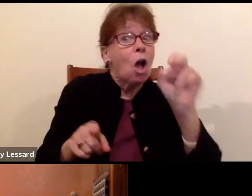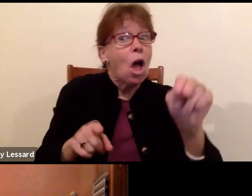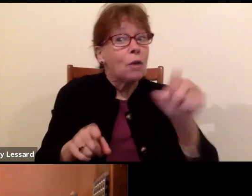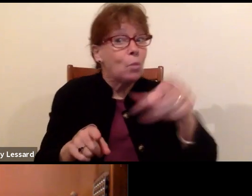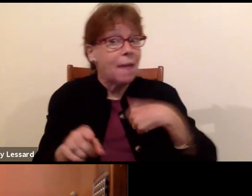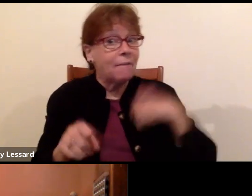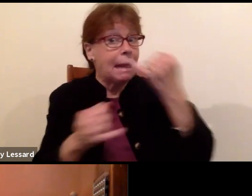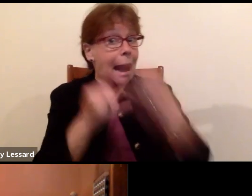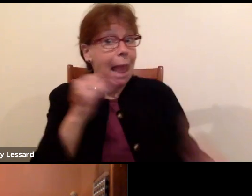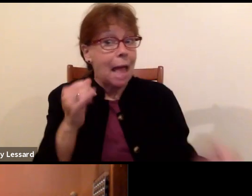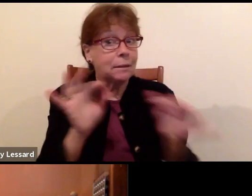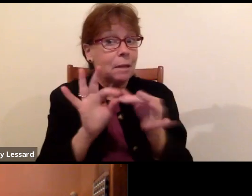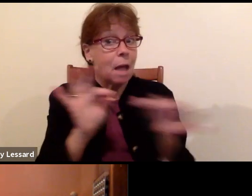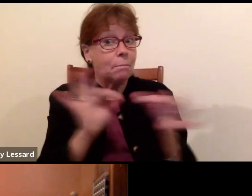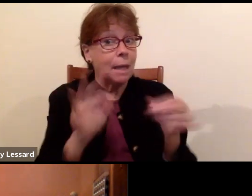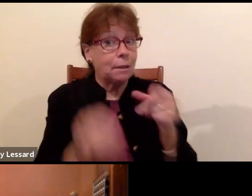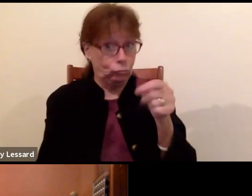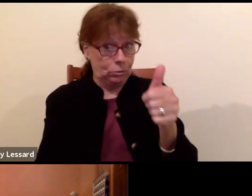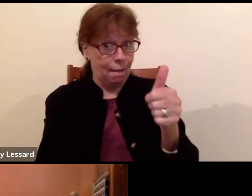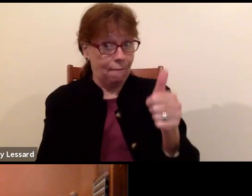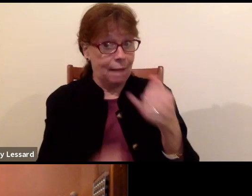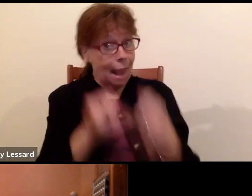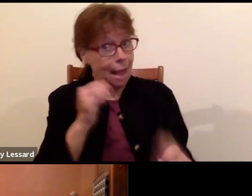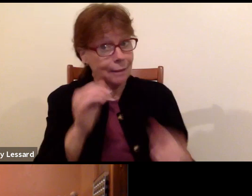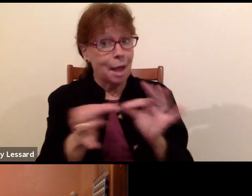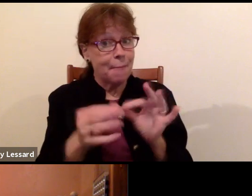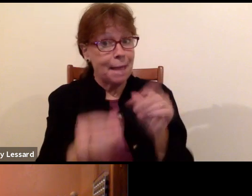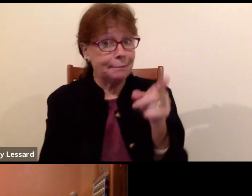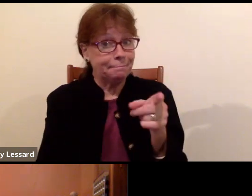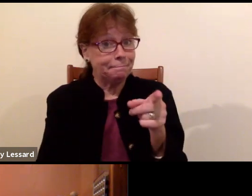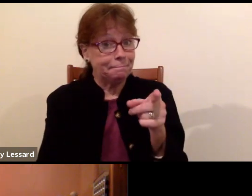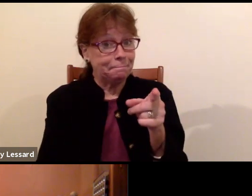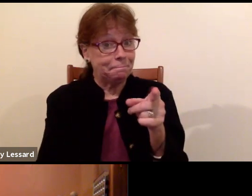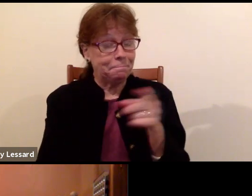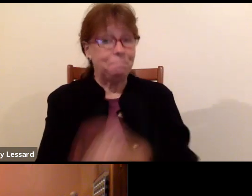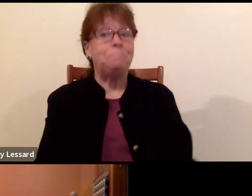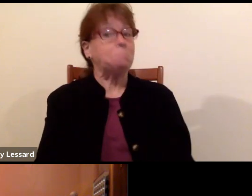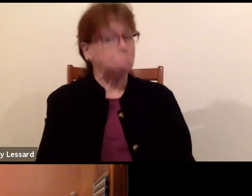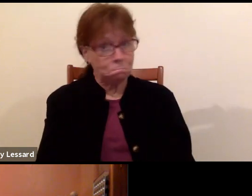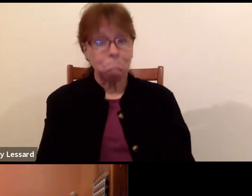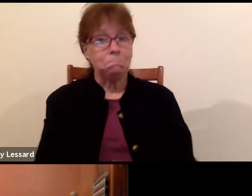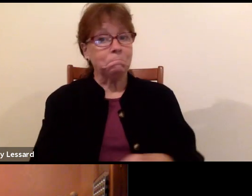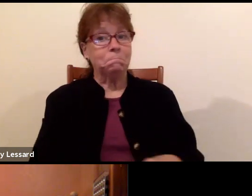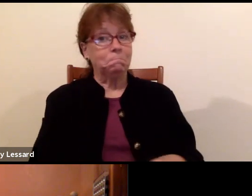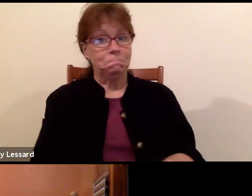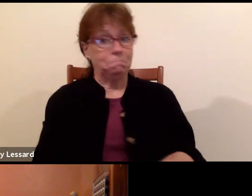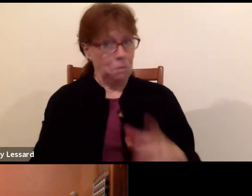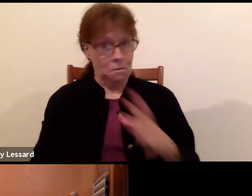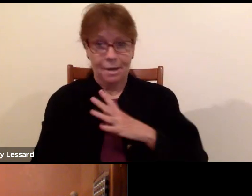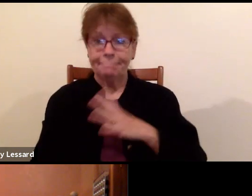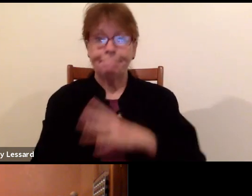moment and let you all think about it, I'll be happy to introduce our second speaker. Any other parting thoughts, Don?